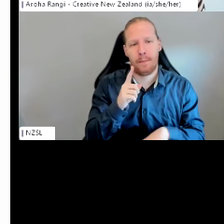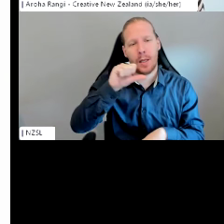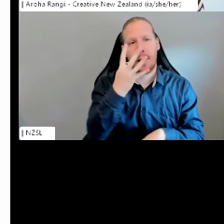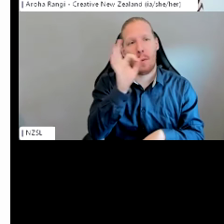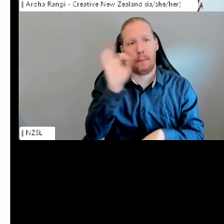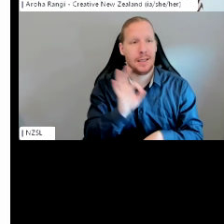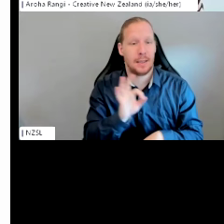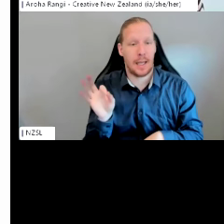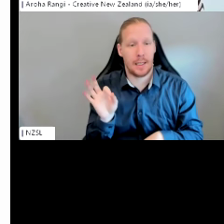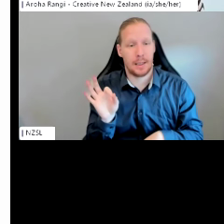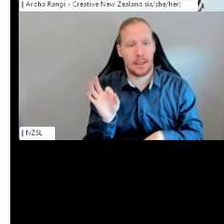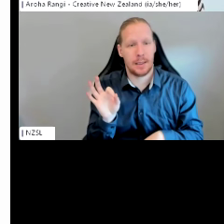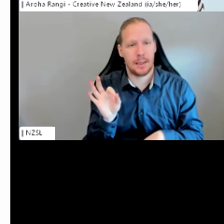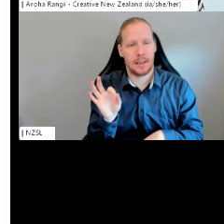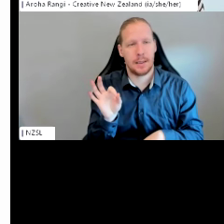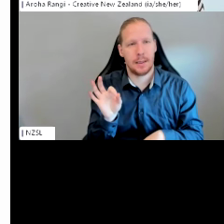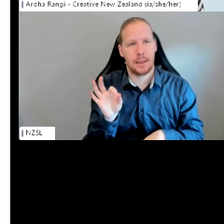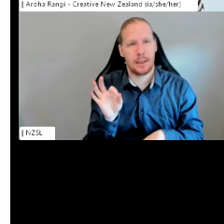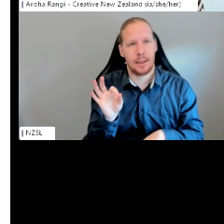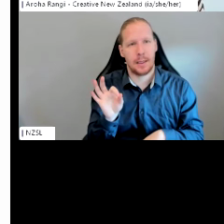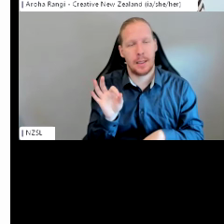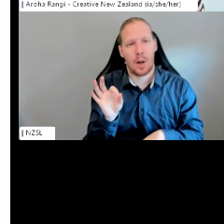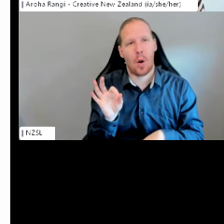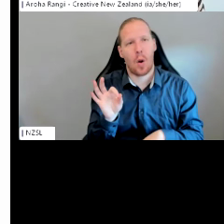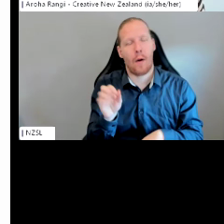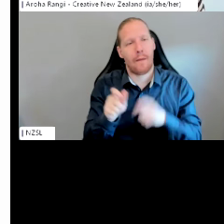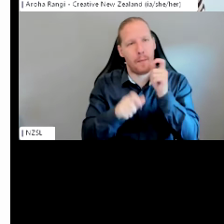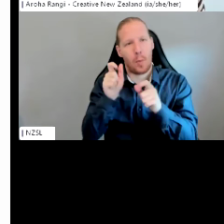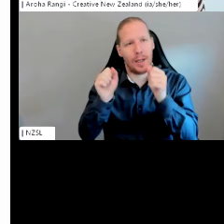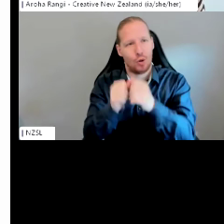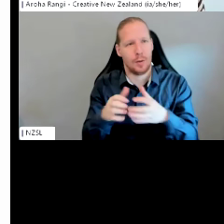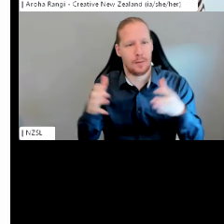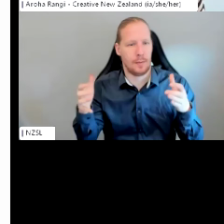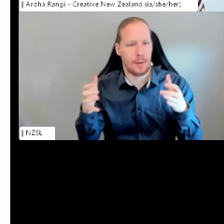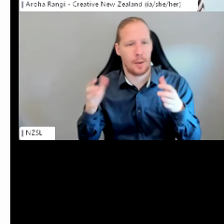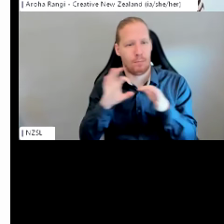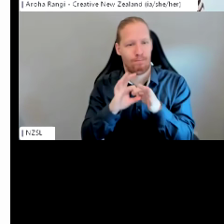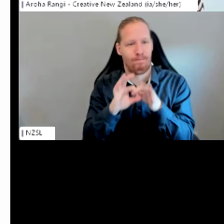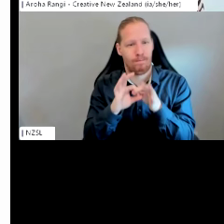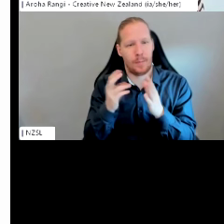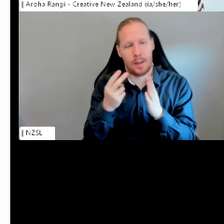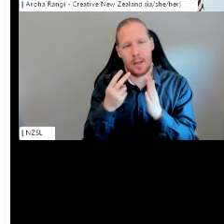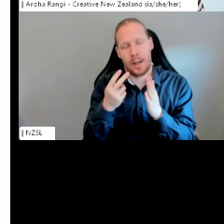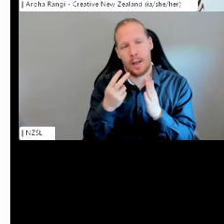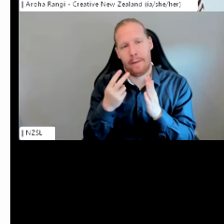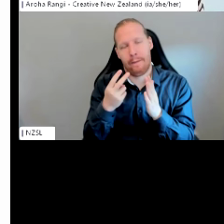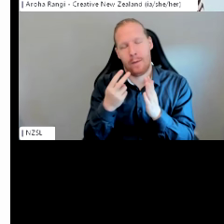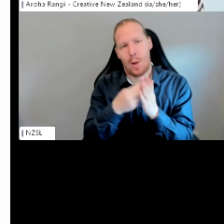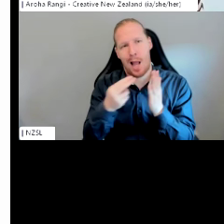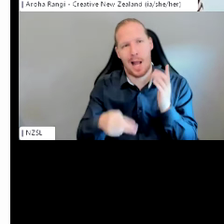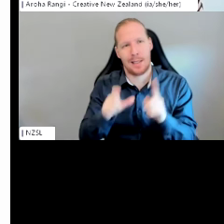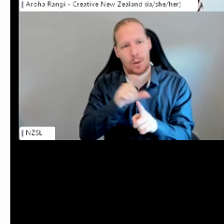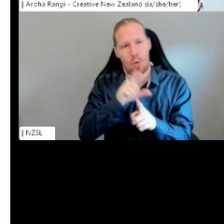puts you up there and ahead of quite a few other places around the world. this is a slight